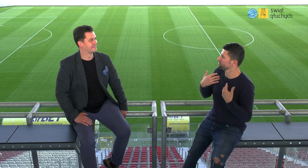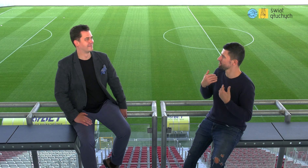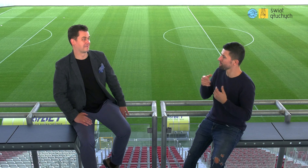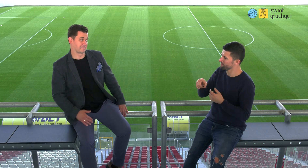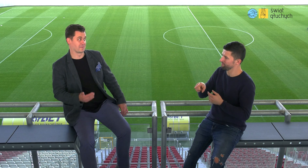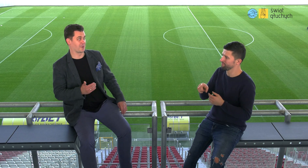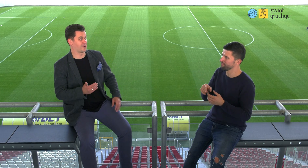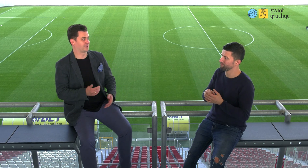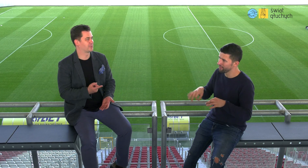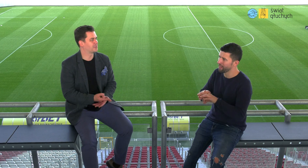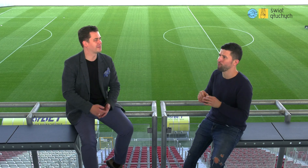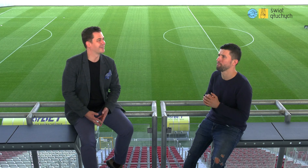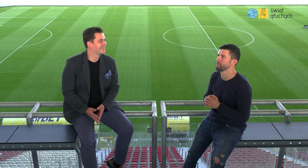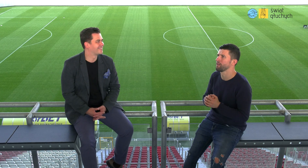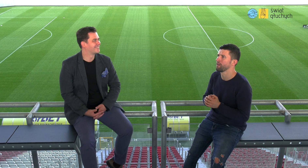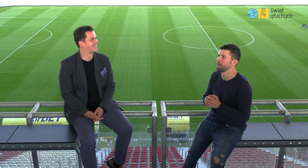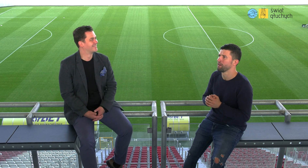To experience such a final.